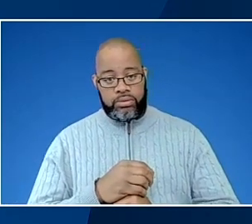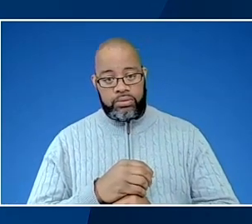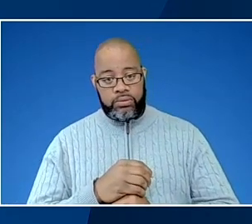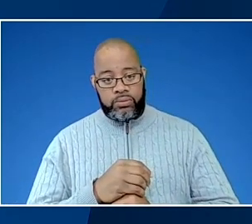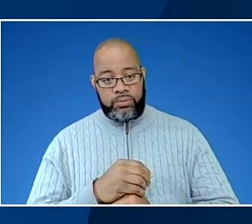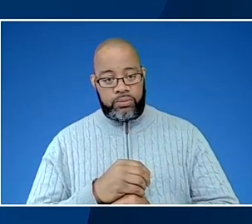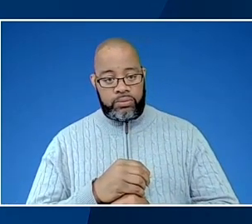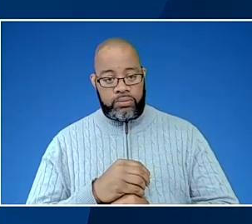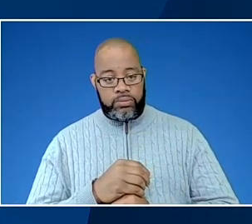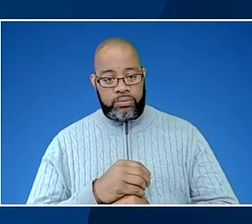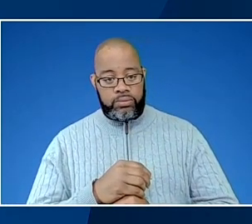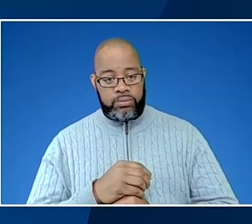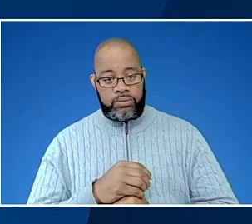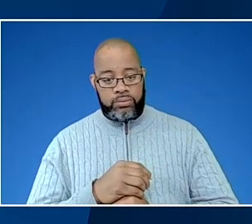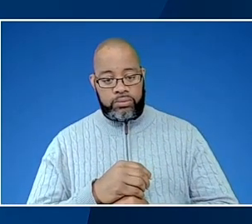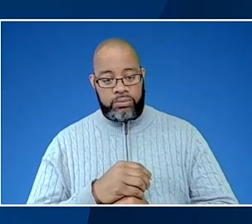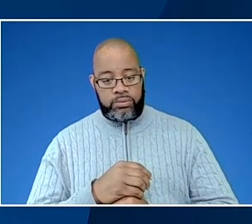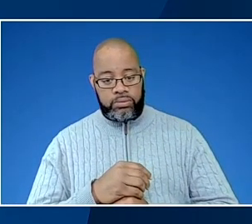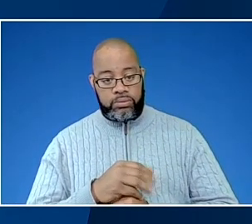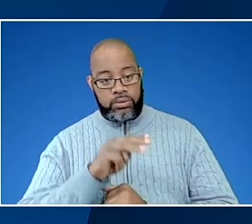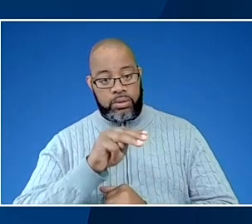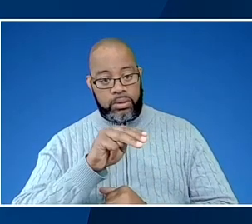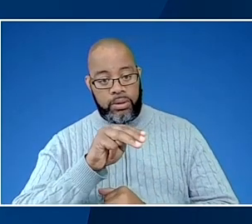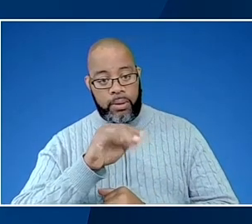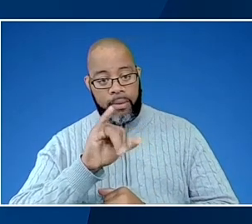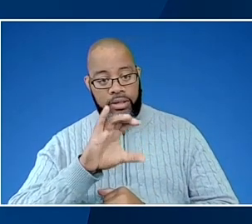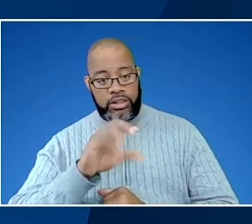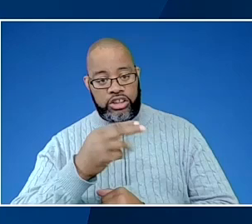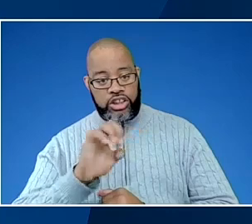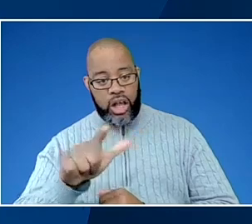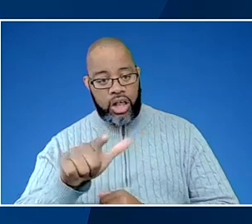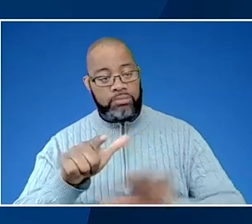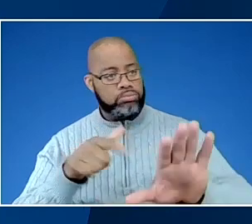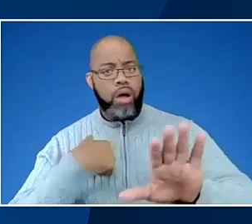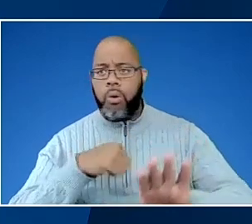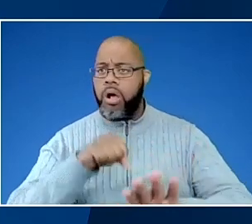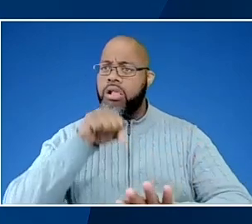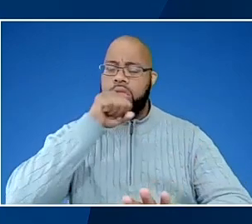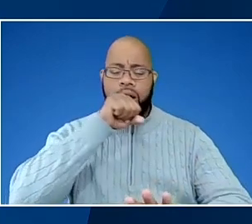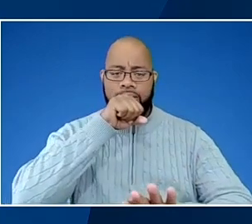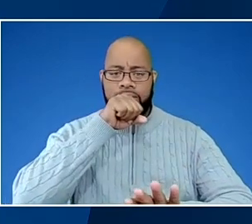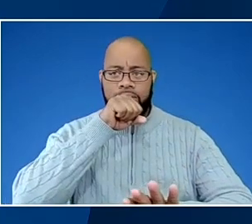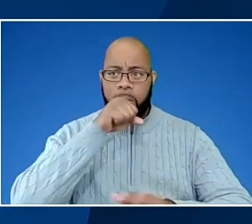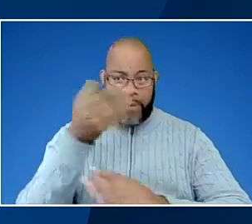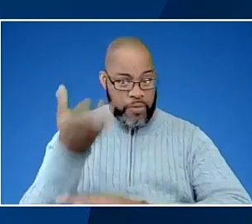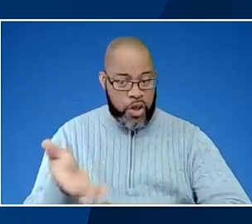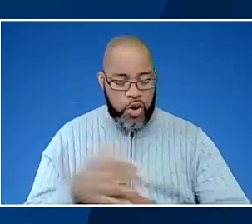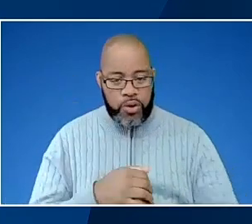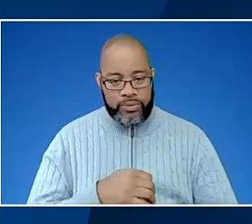Michael. Yeah, I would love to- I'd love to be there, whether or not I actually have to